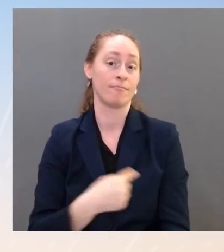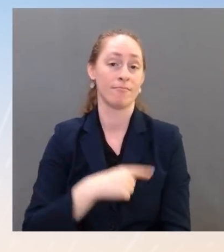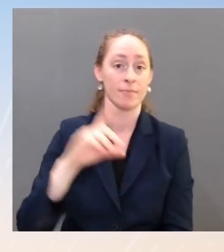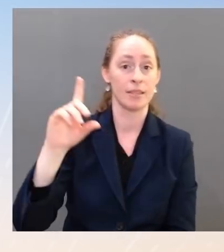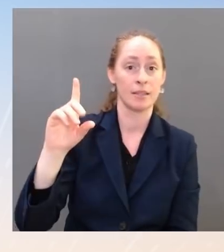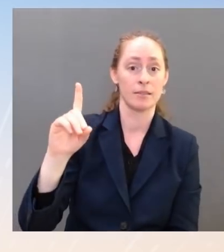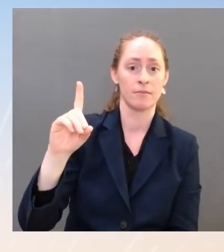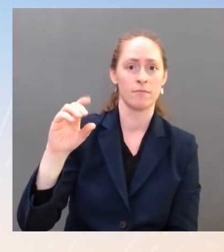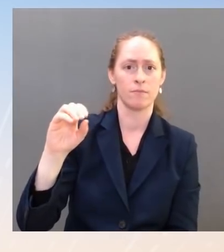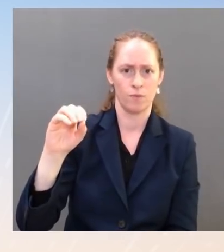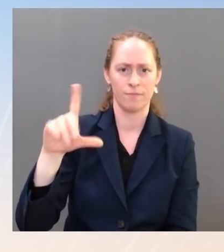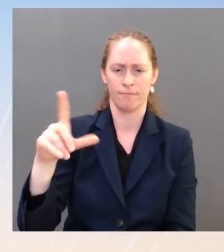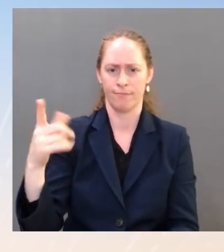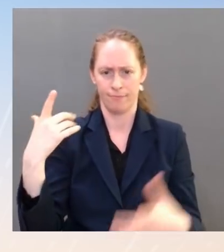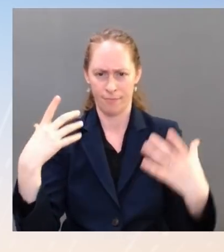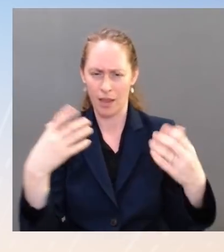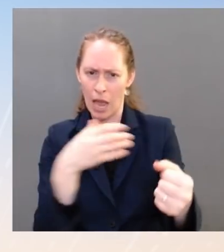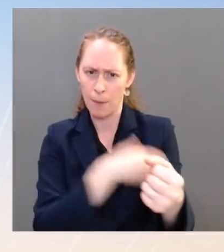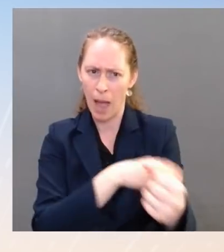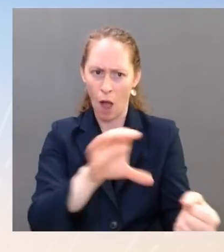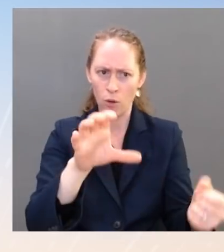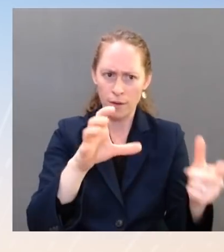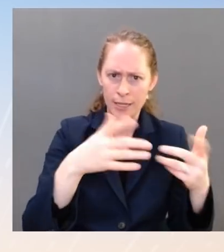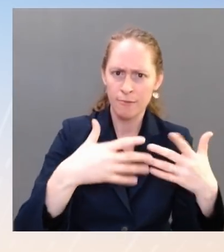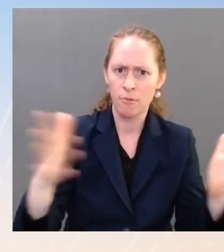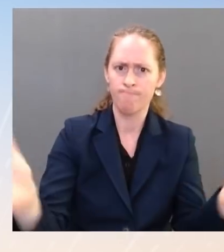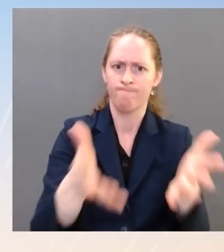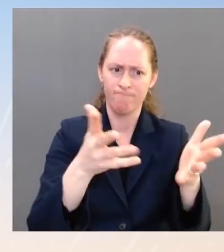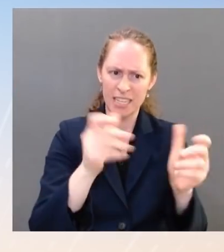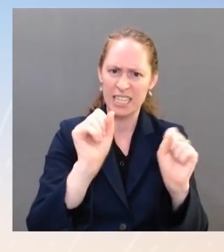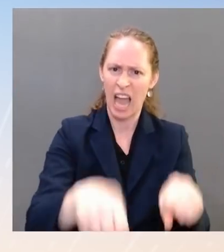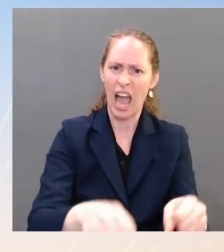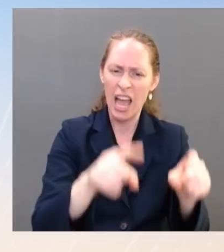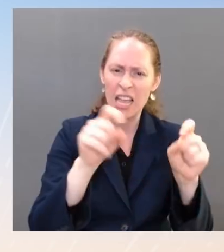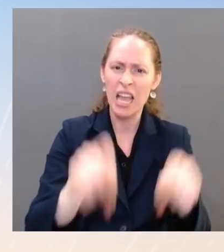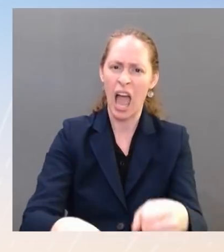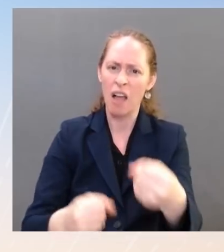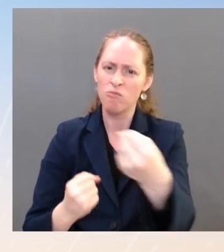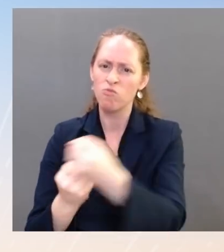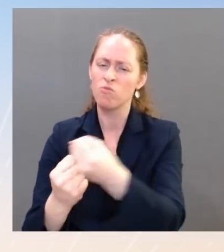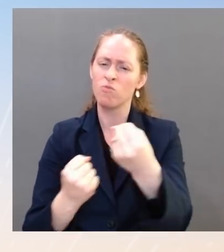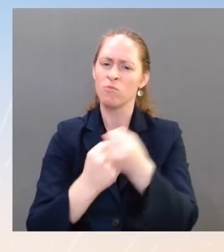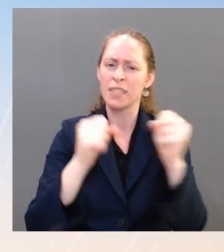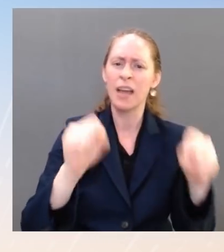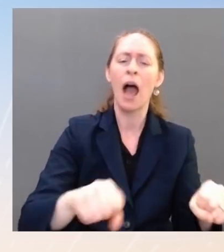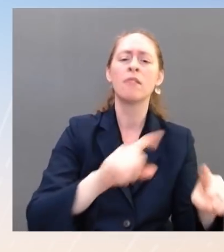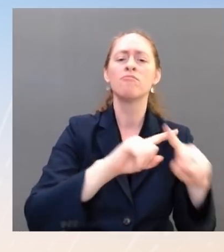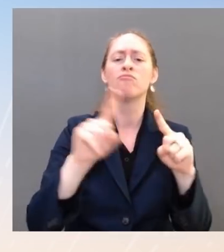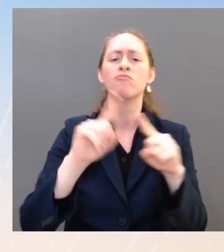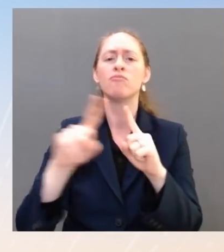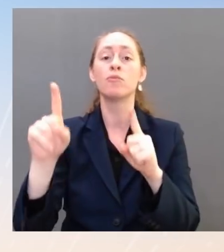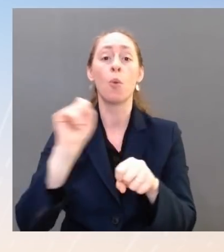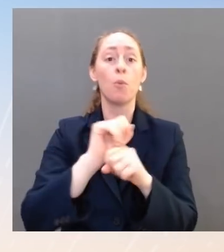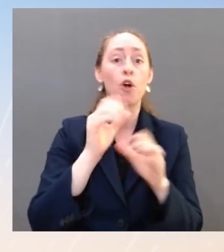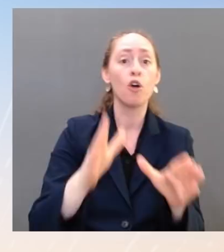I talk to organizations, I talk to workers, I talk to local officials, employers looking at the job data and the choices workers are making.